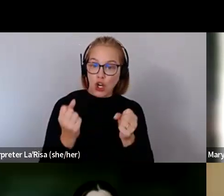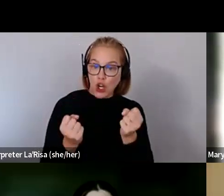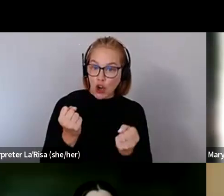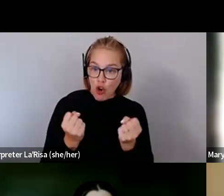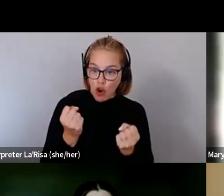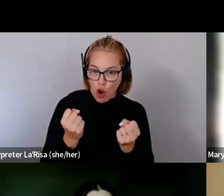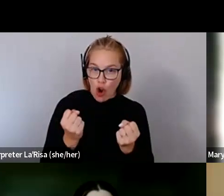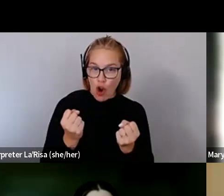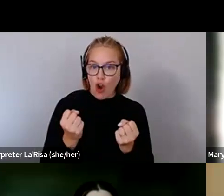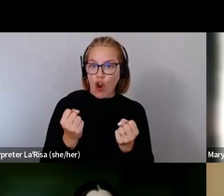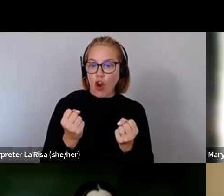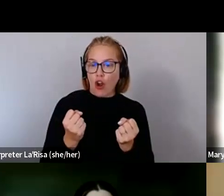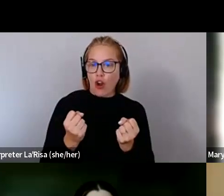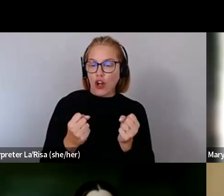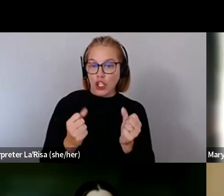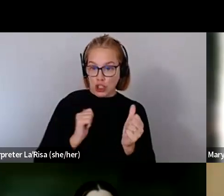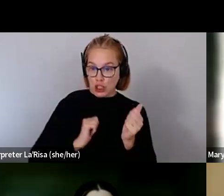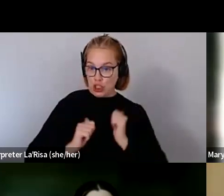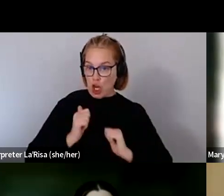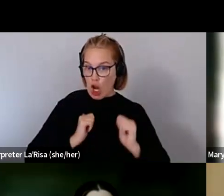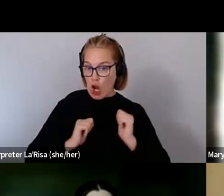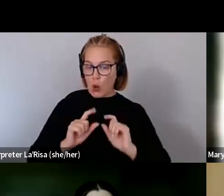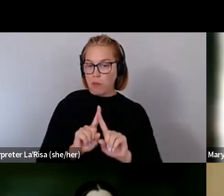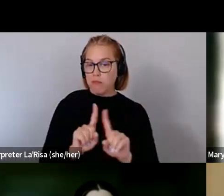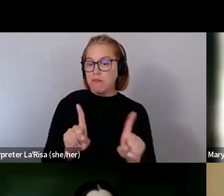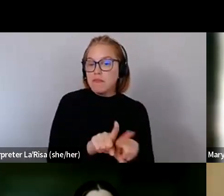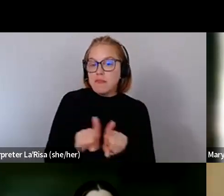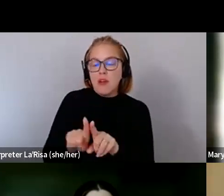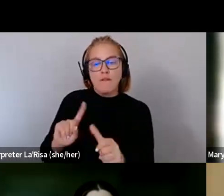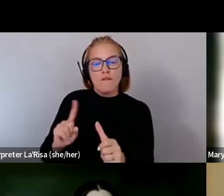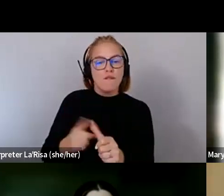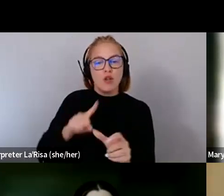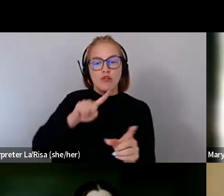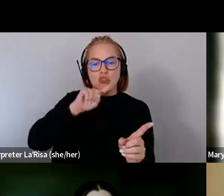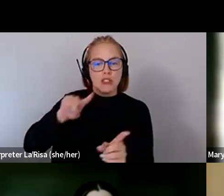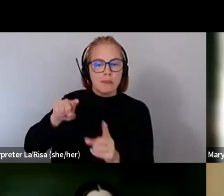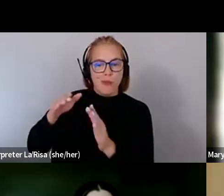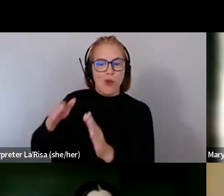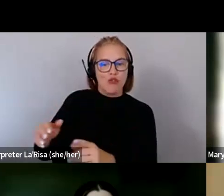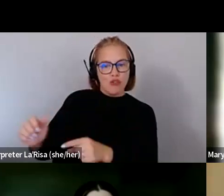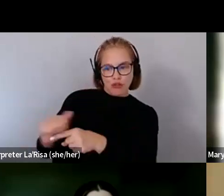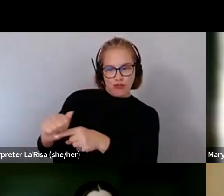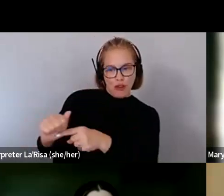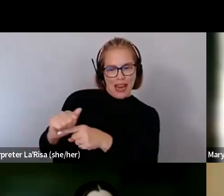: We are also doing our first -- I am really excited about this -- we are